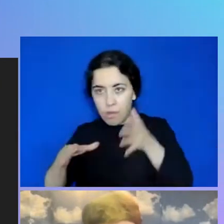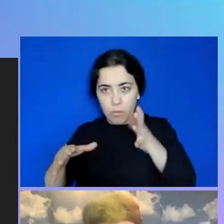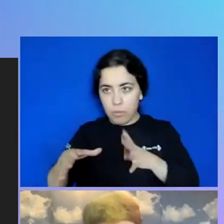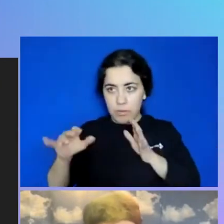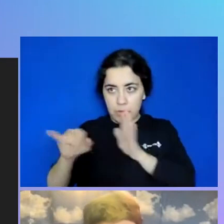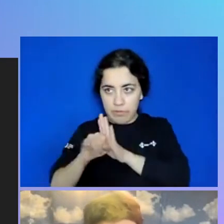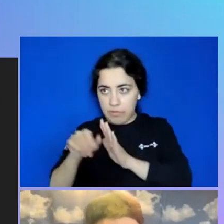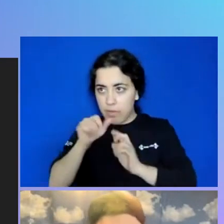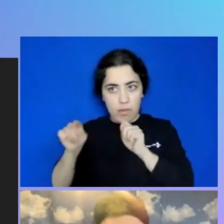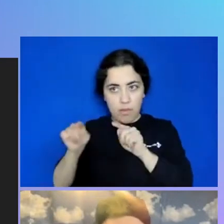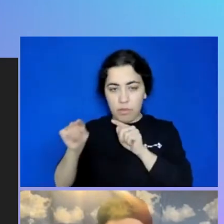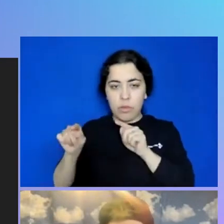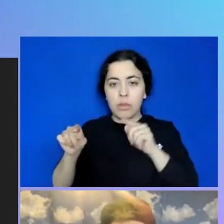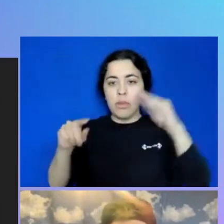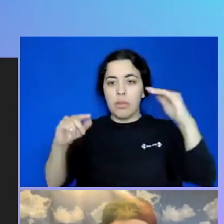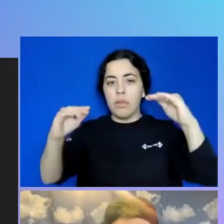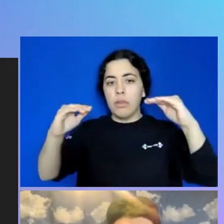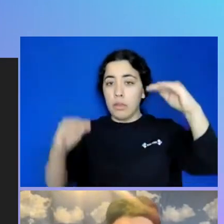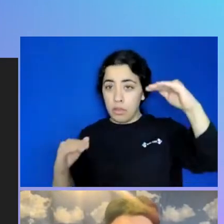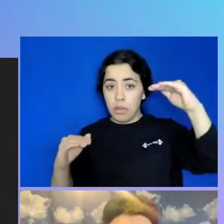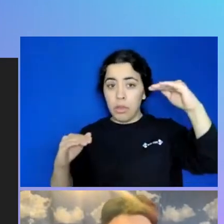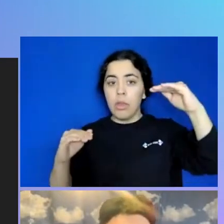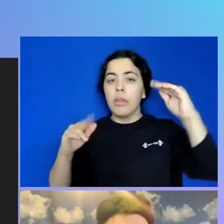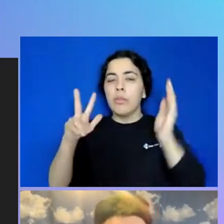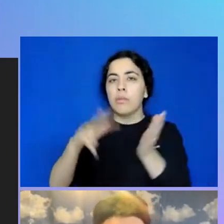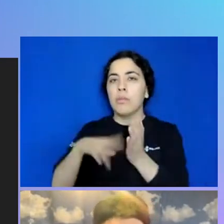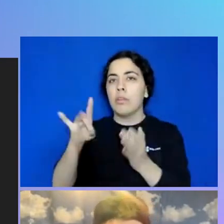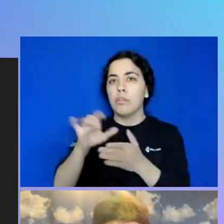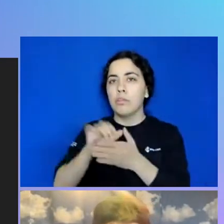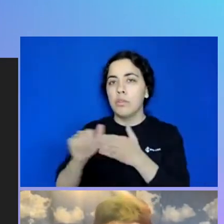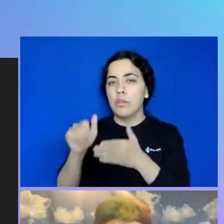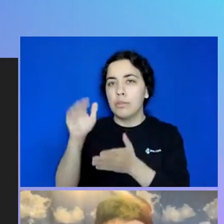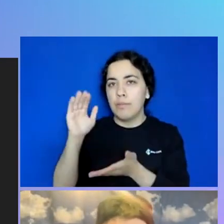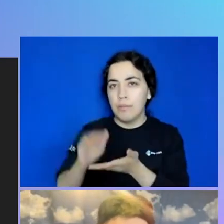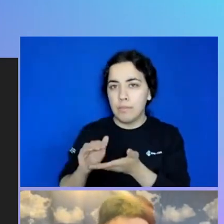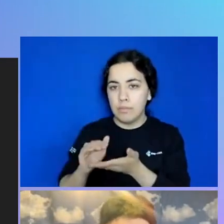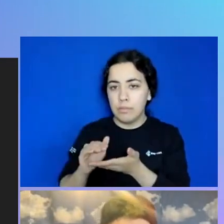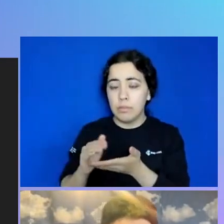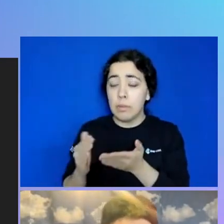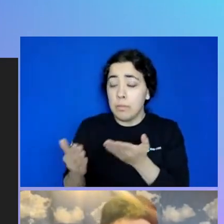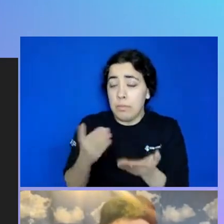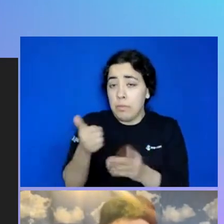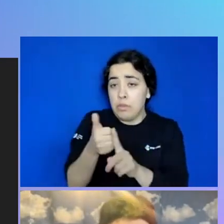less. And that's including people that you might perceive